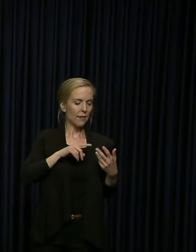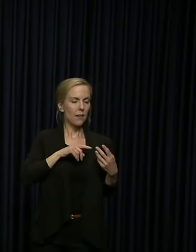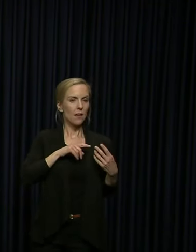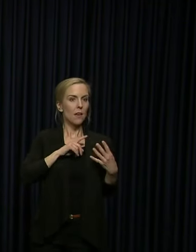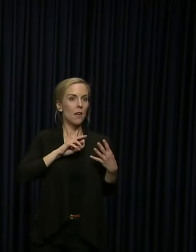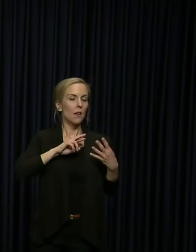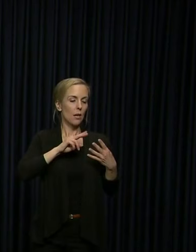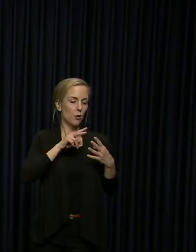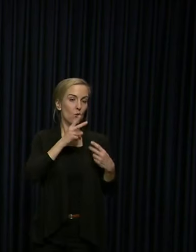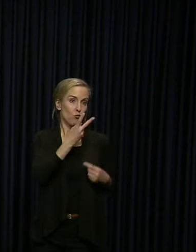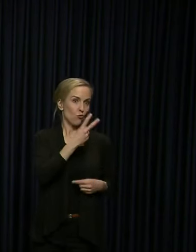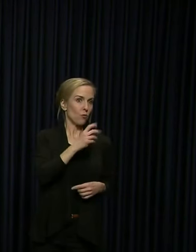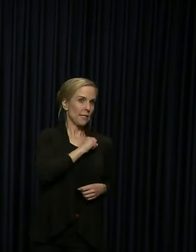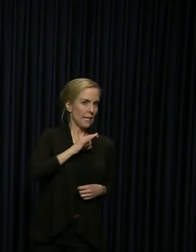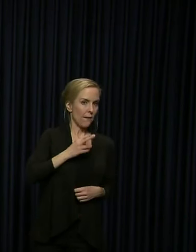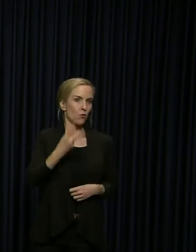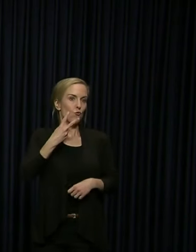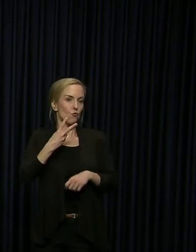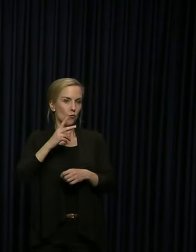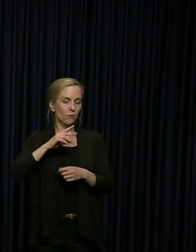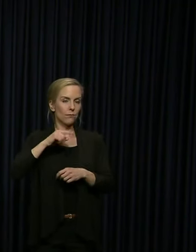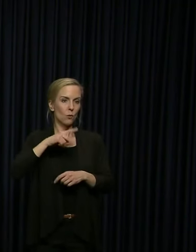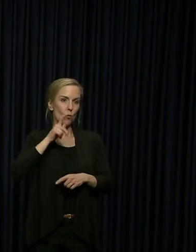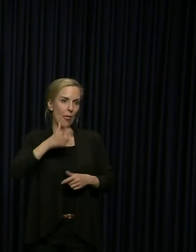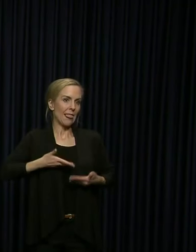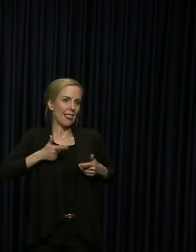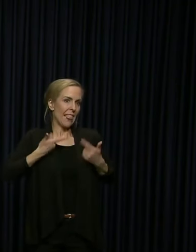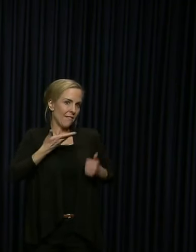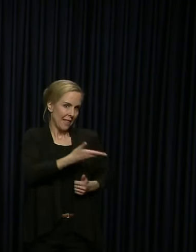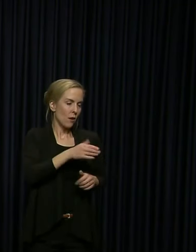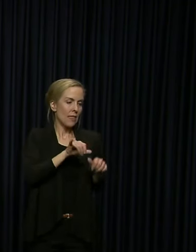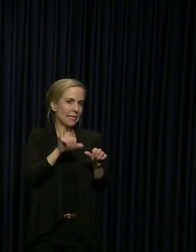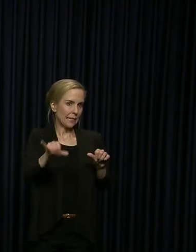HAS EVERYONE NOW BEEN TESTED? I DON'T THINK EVERY INDIVIDUAL IN THE FACILITY HE'S